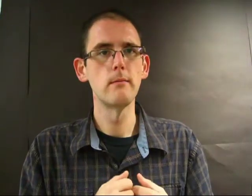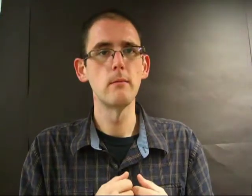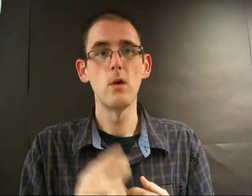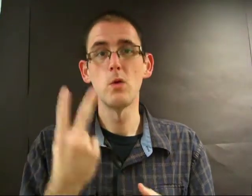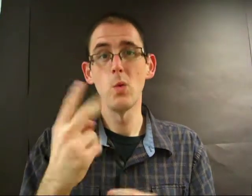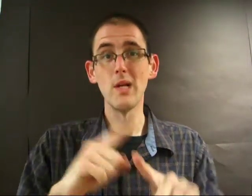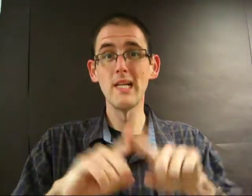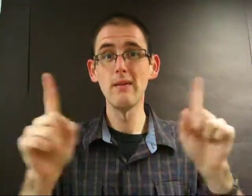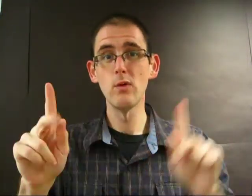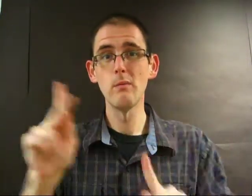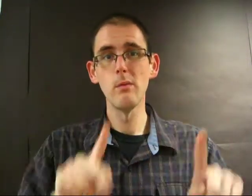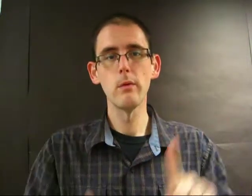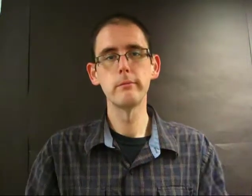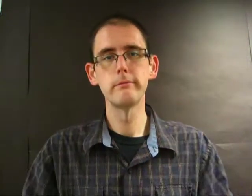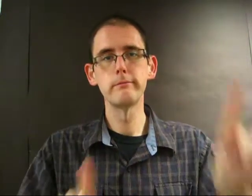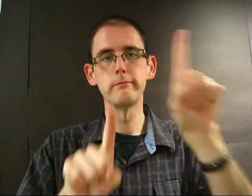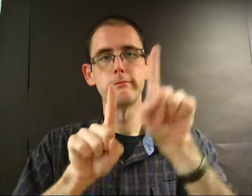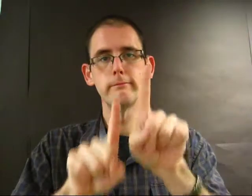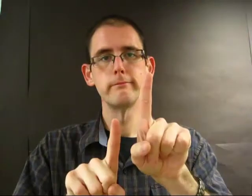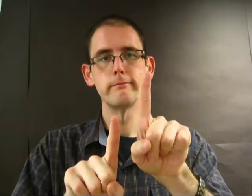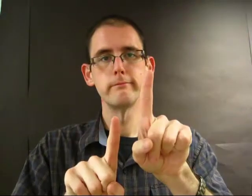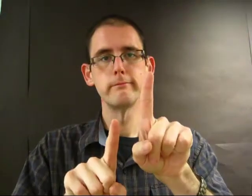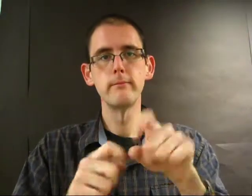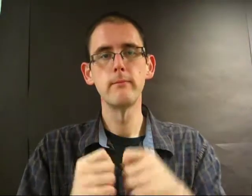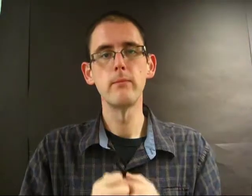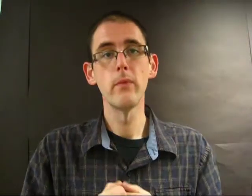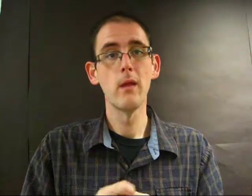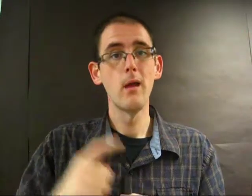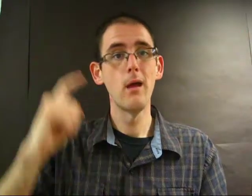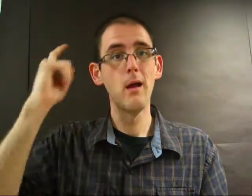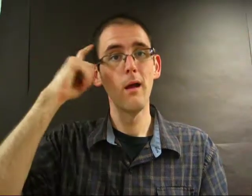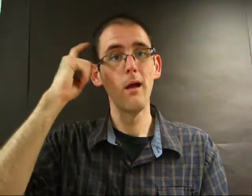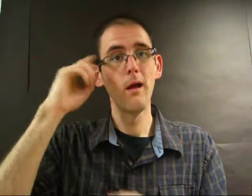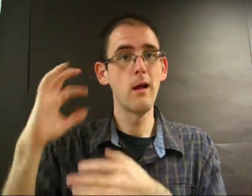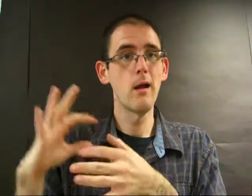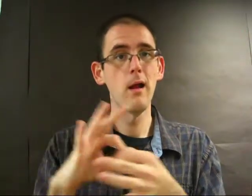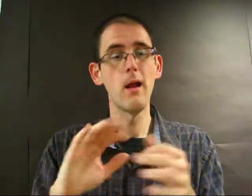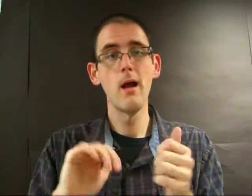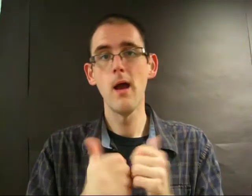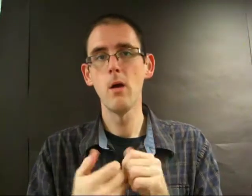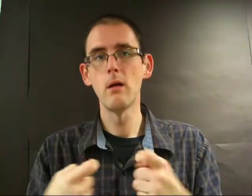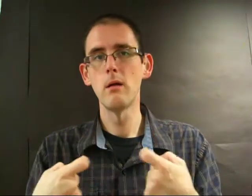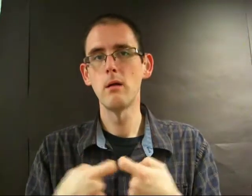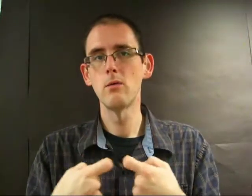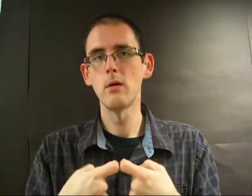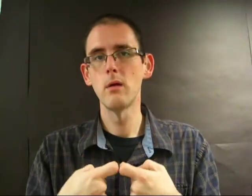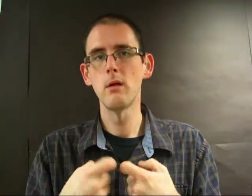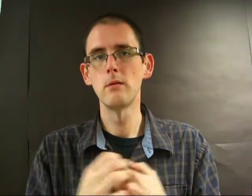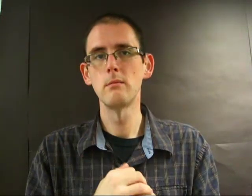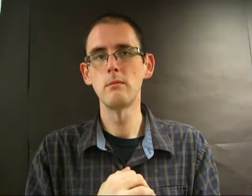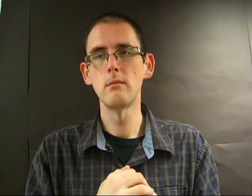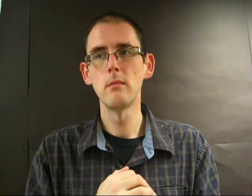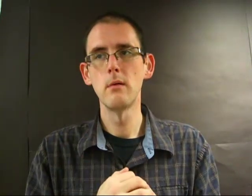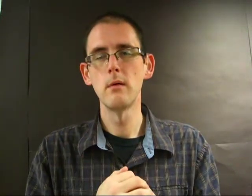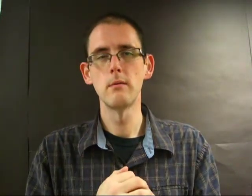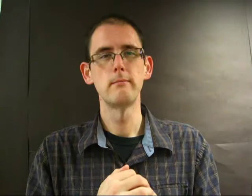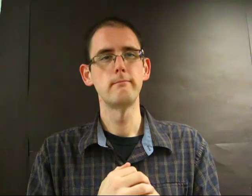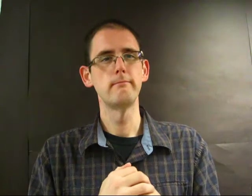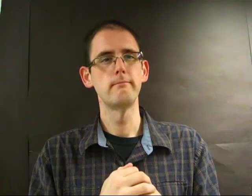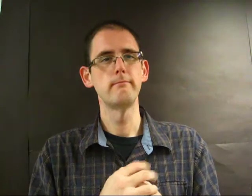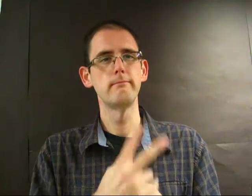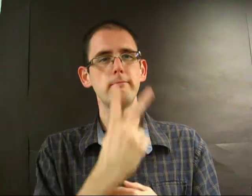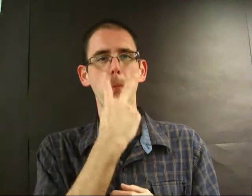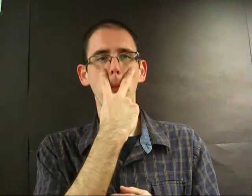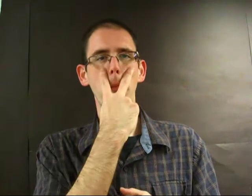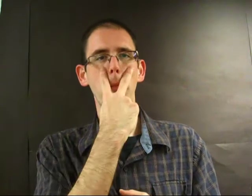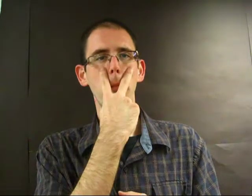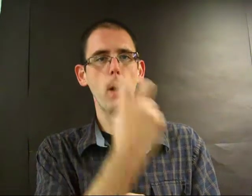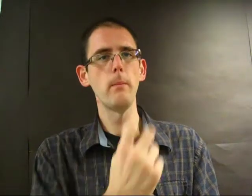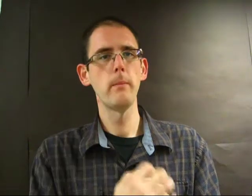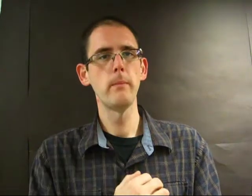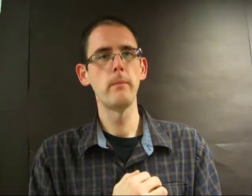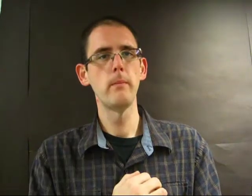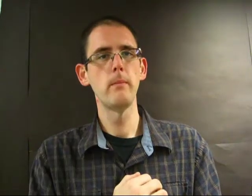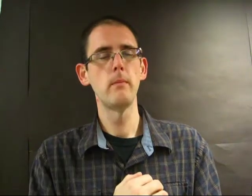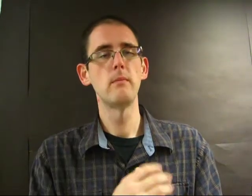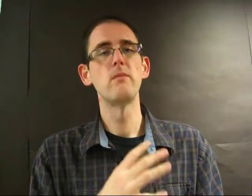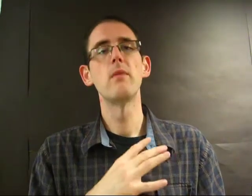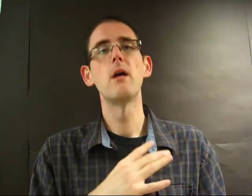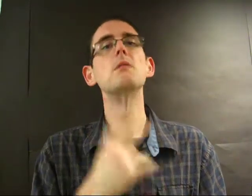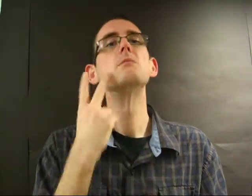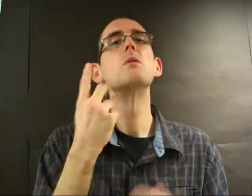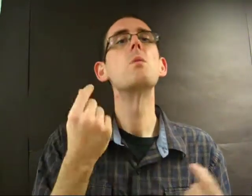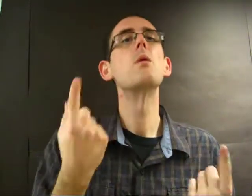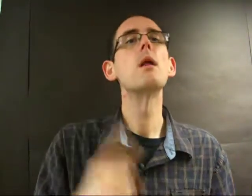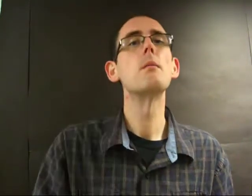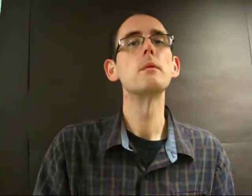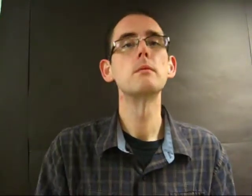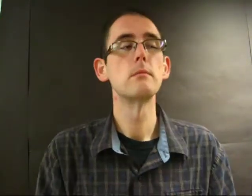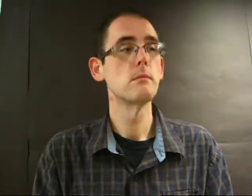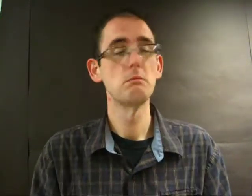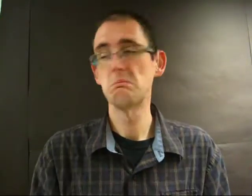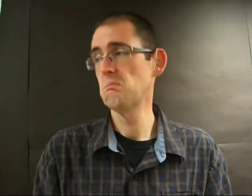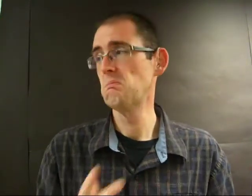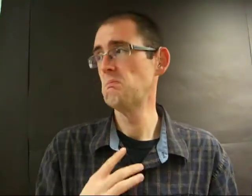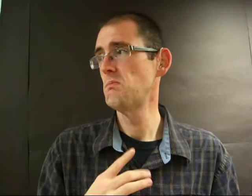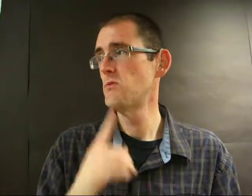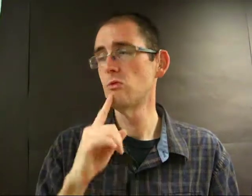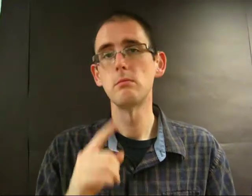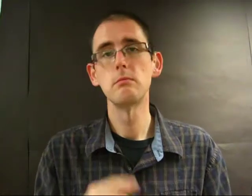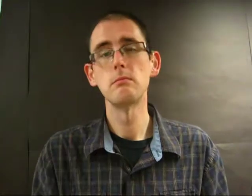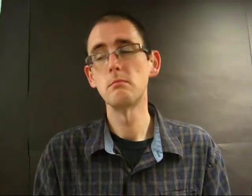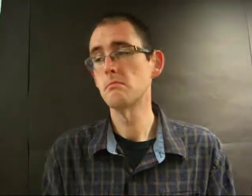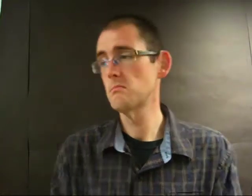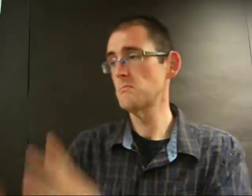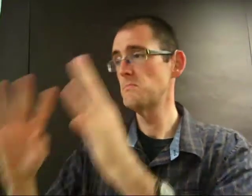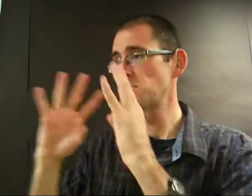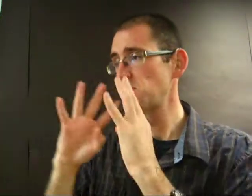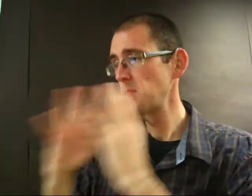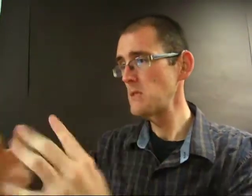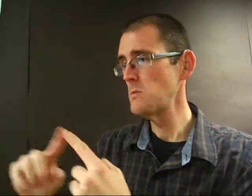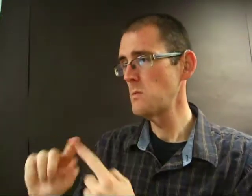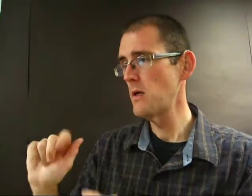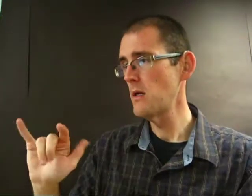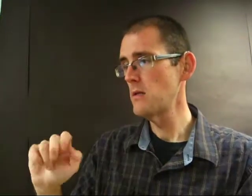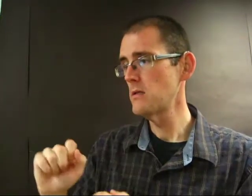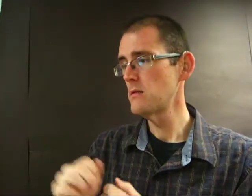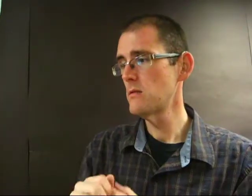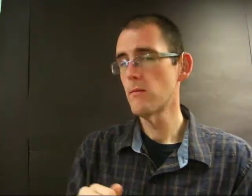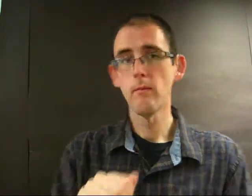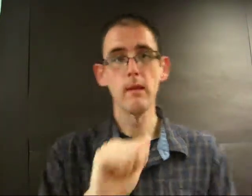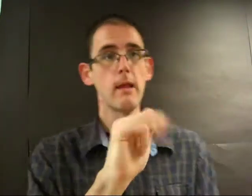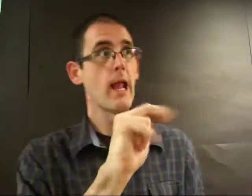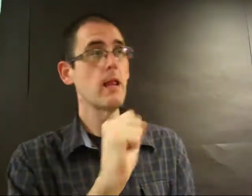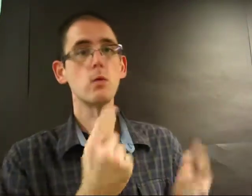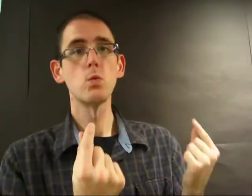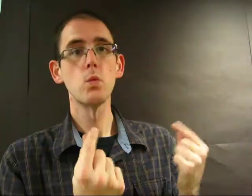They're two dissimilar people, electronically linked. The residents of Embassytown are dubious, until the new ambassador speaks ...